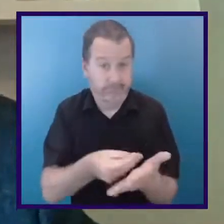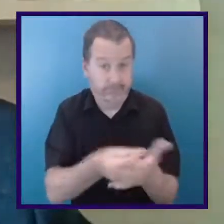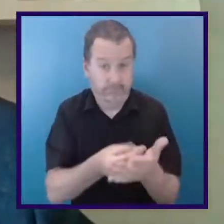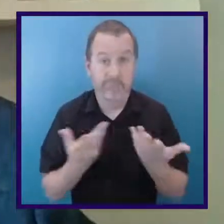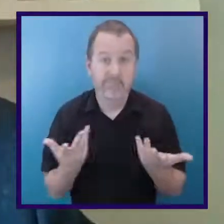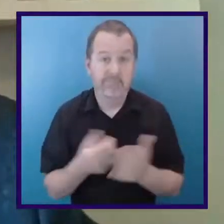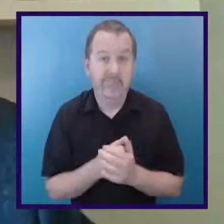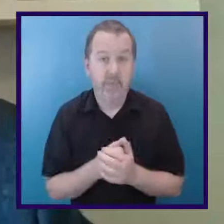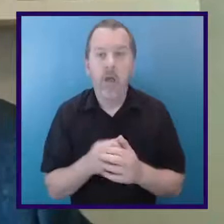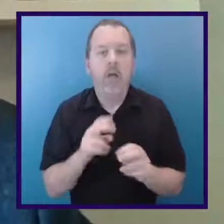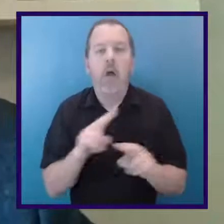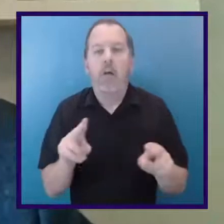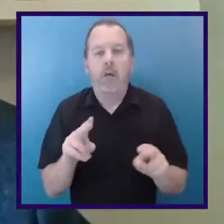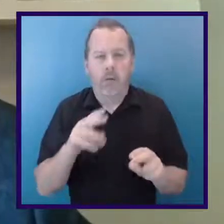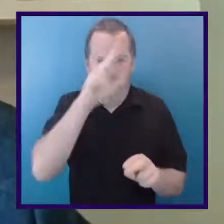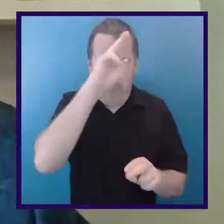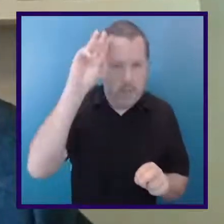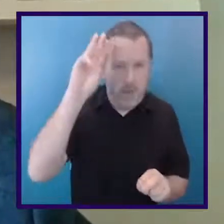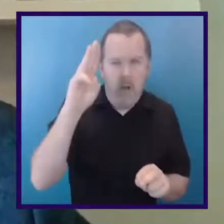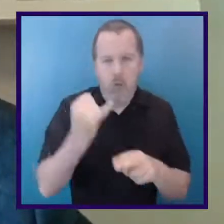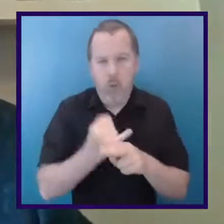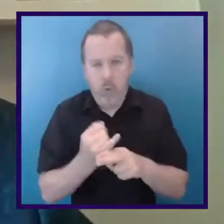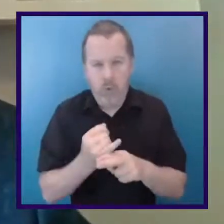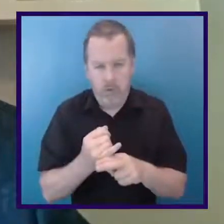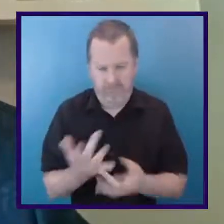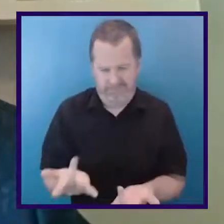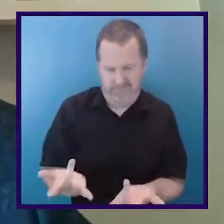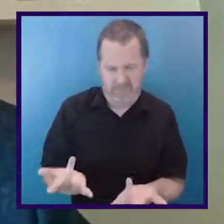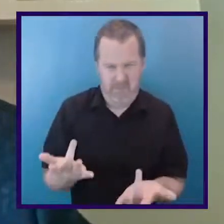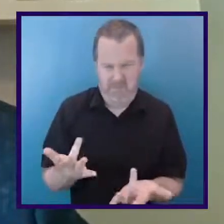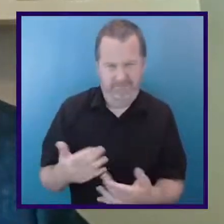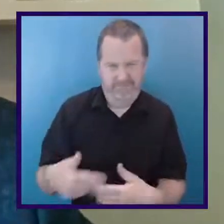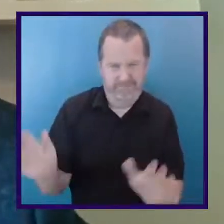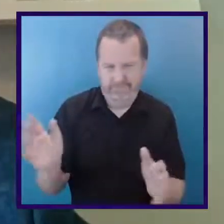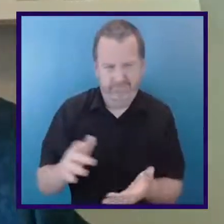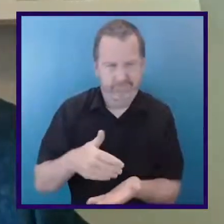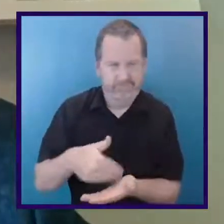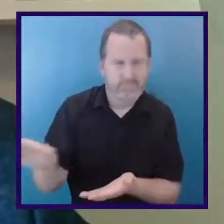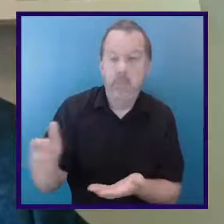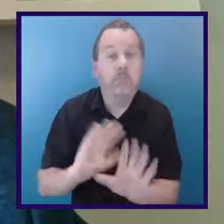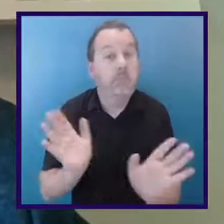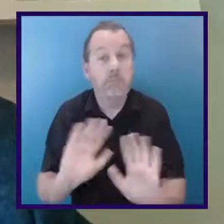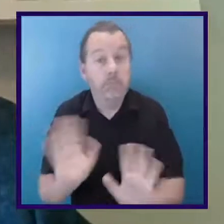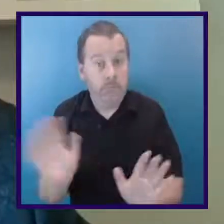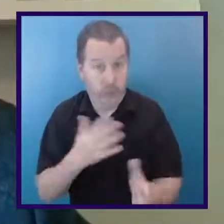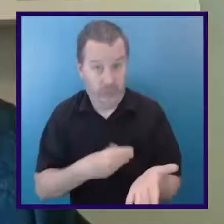It is not because school leaders and heads of modern languages do not see the value in having a language assistant in school.